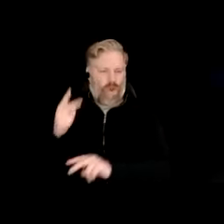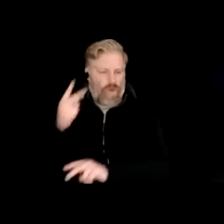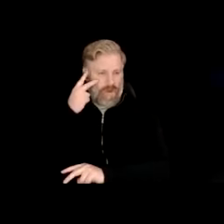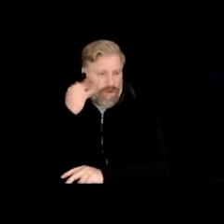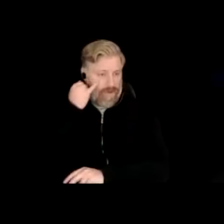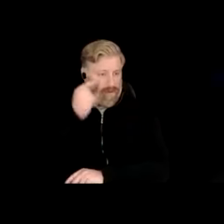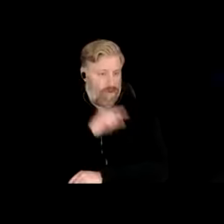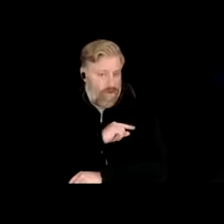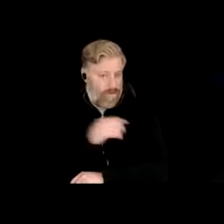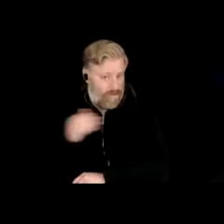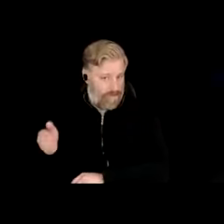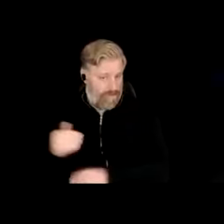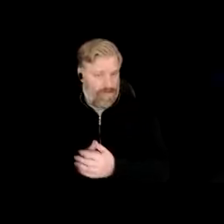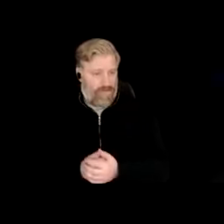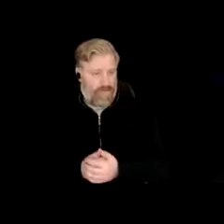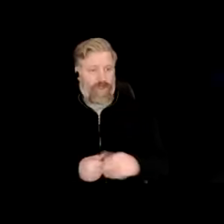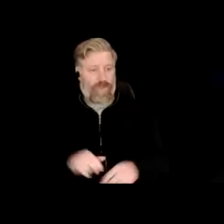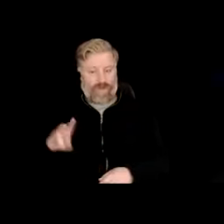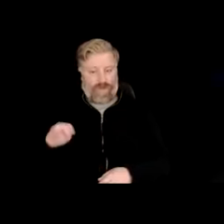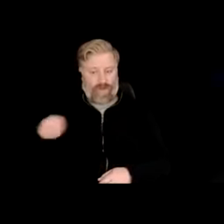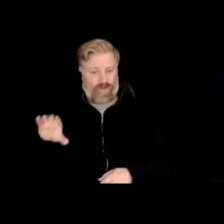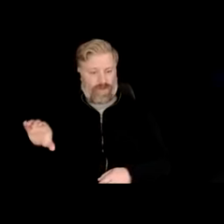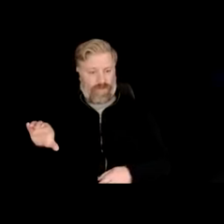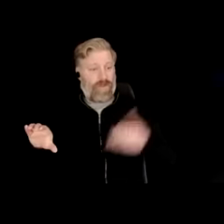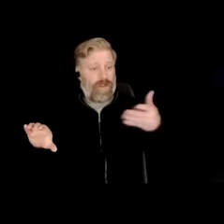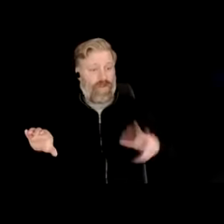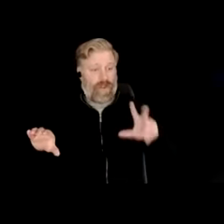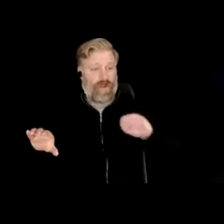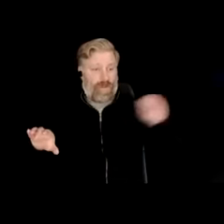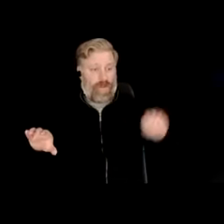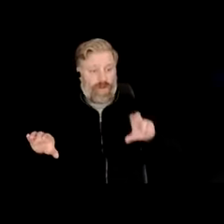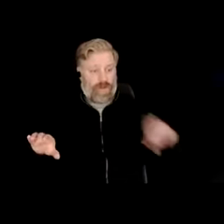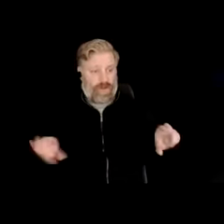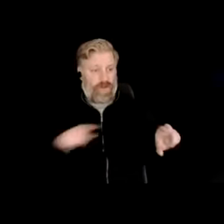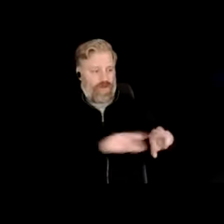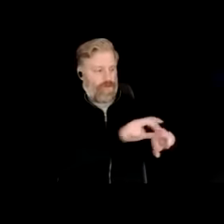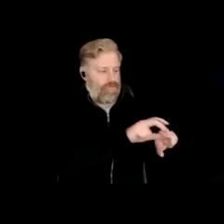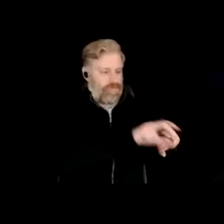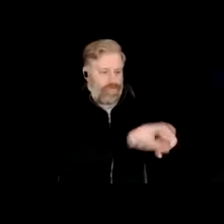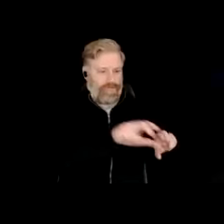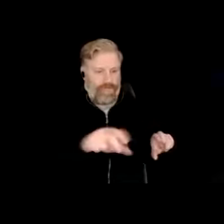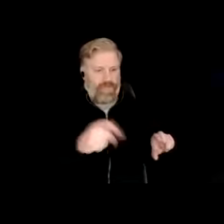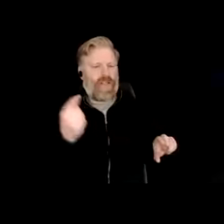The remaining 30% of state arts dollars are distributed through 11 regional arts councils of which MRAC is one.